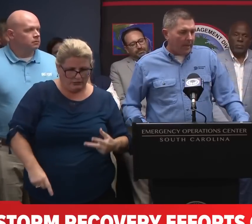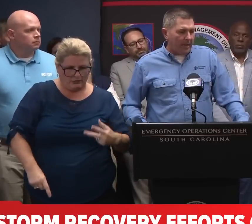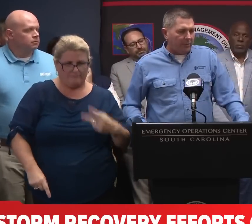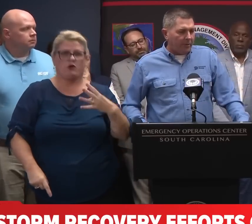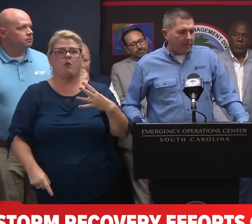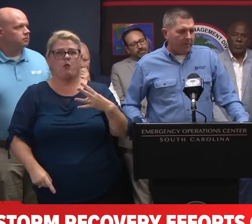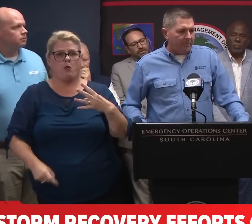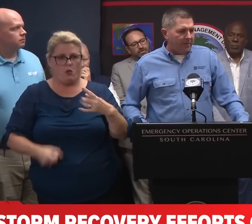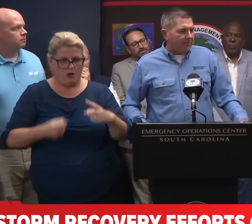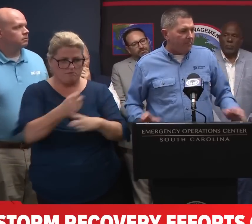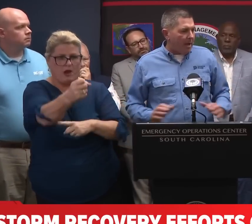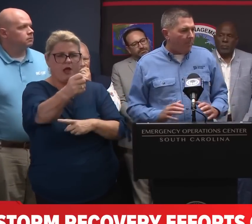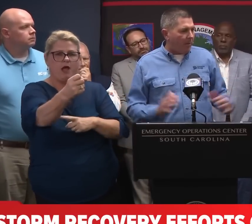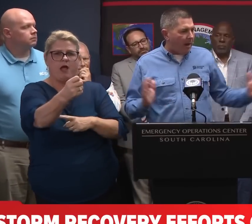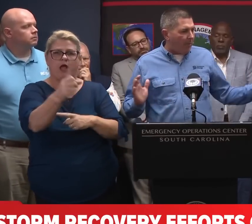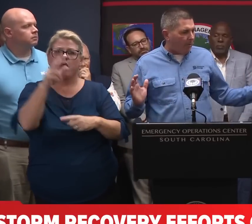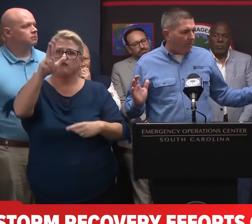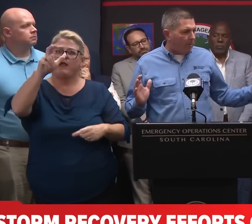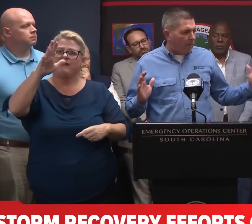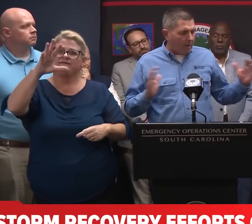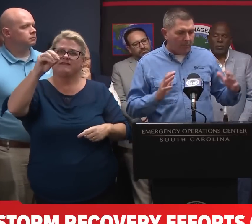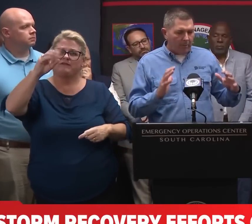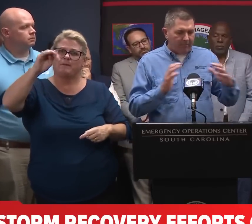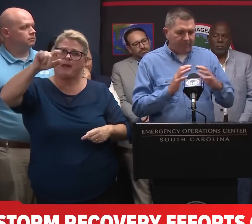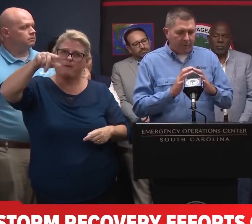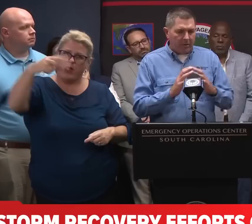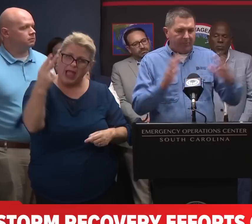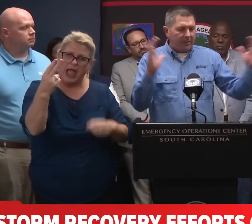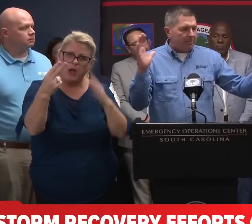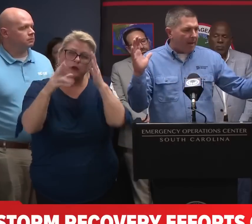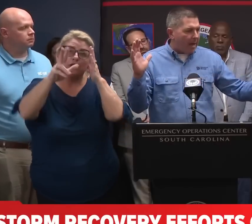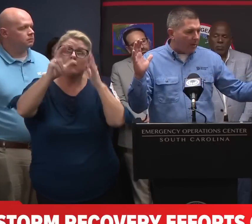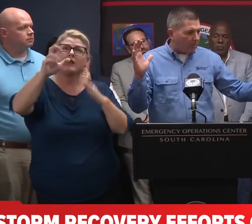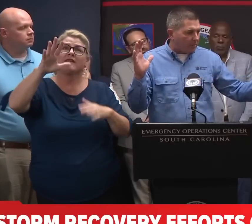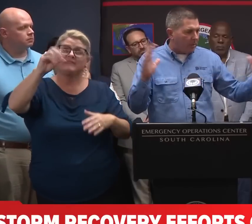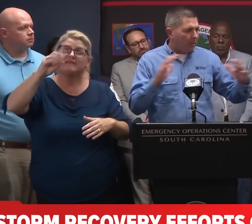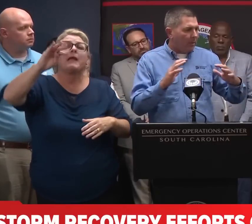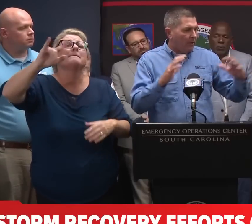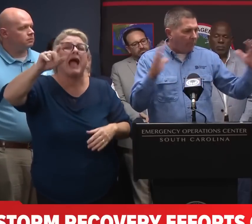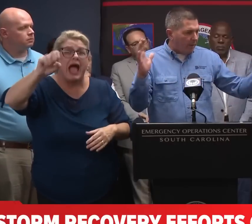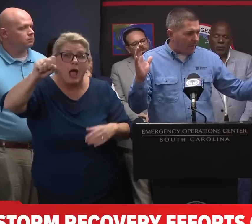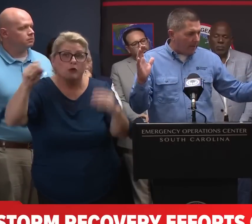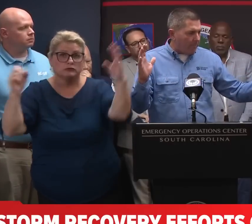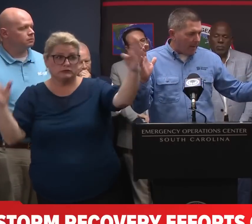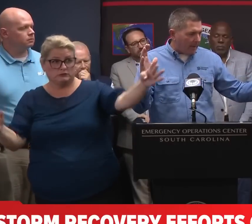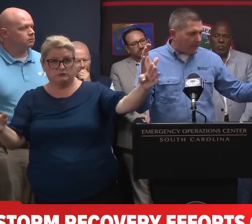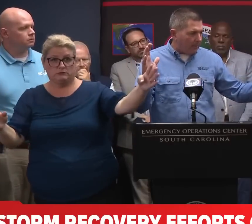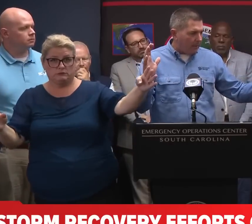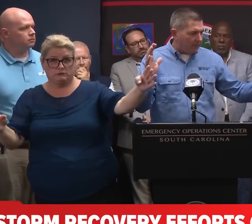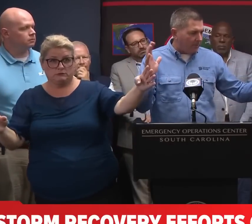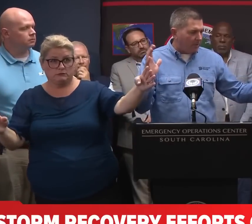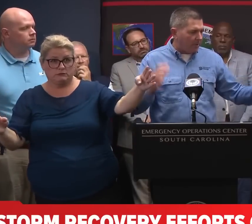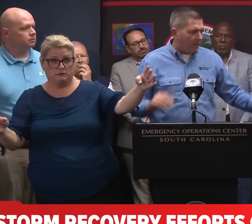It had 350 mile per hour um of 350 miles of what it impacted as far as it,